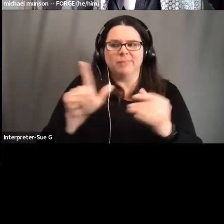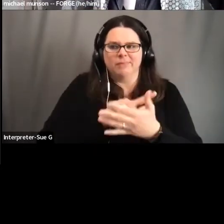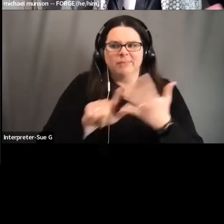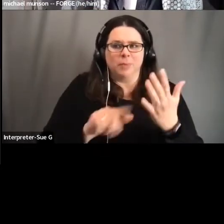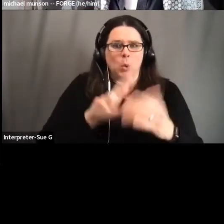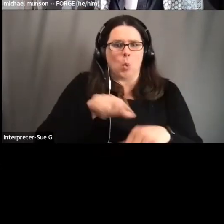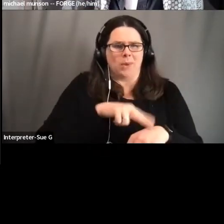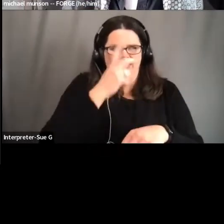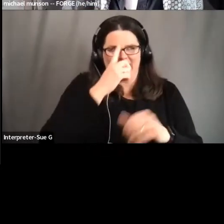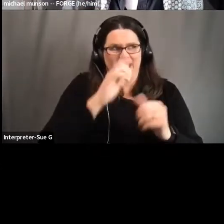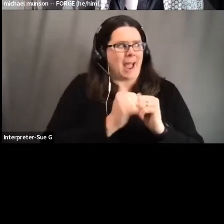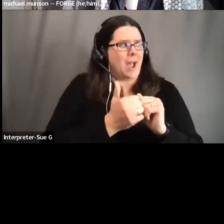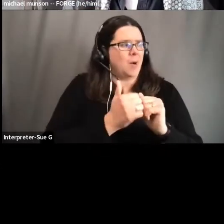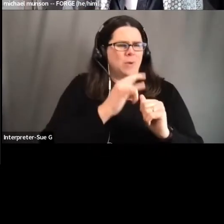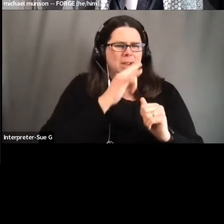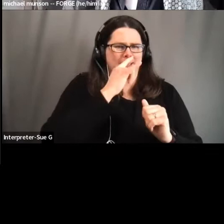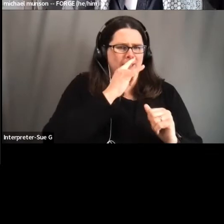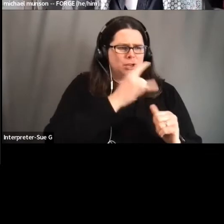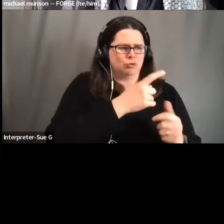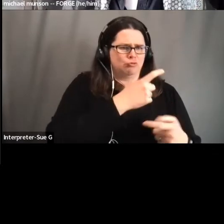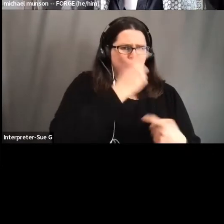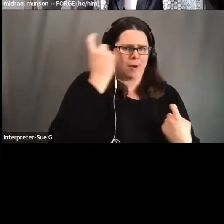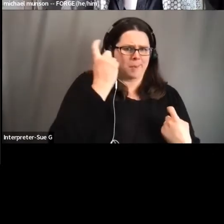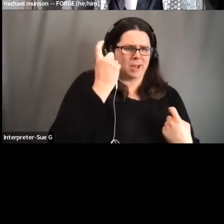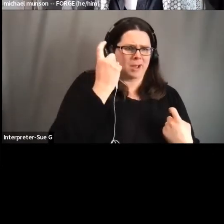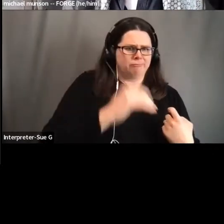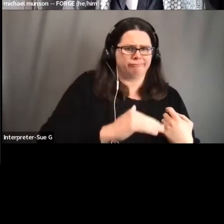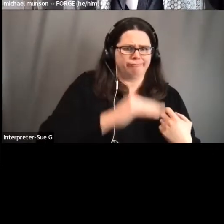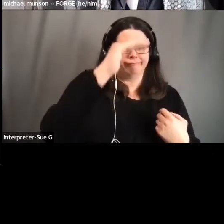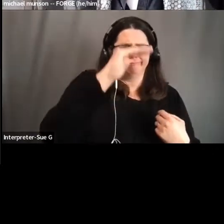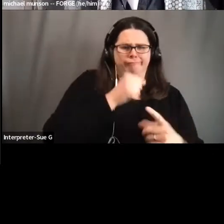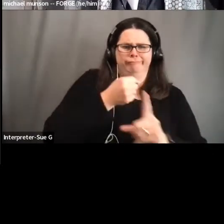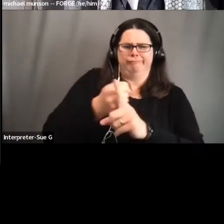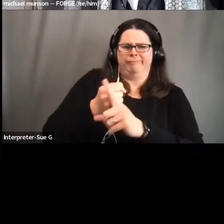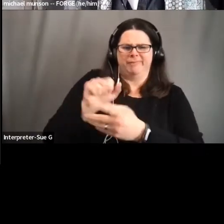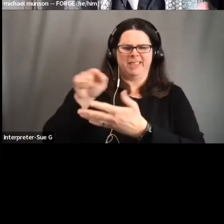how does childhood trauma have anything to do with these things?